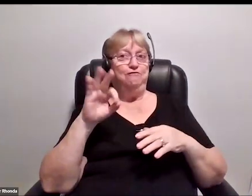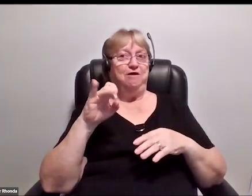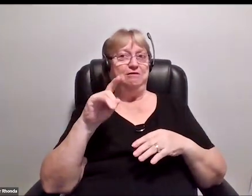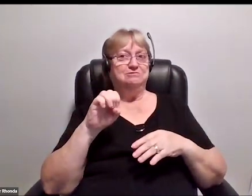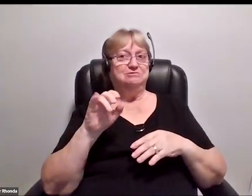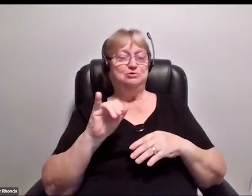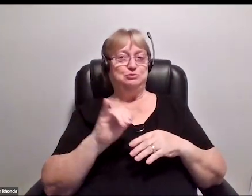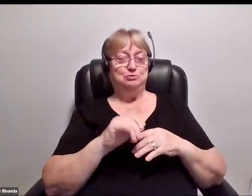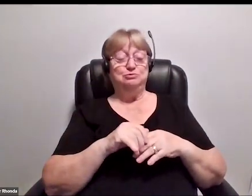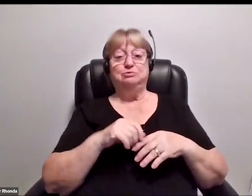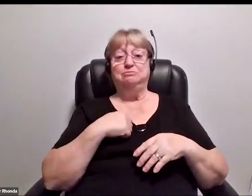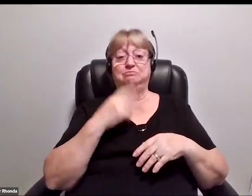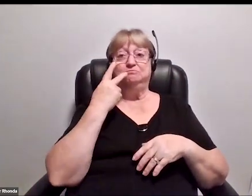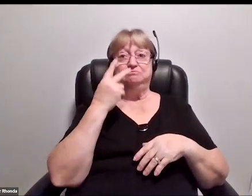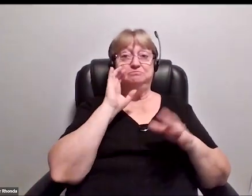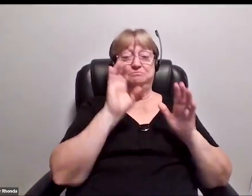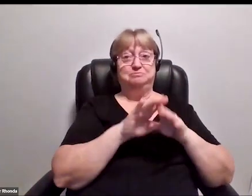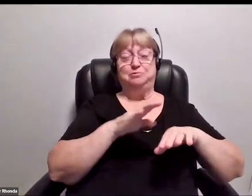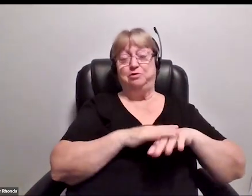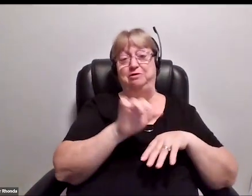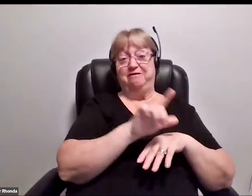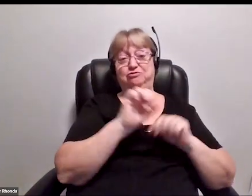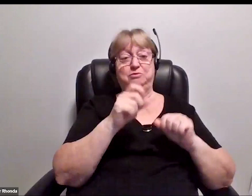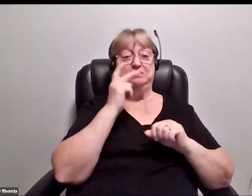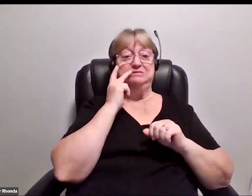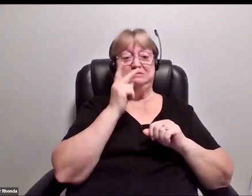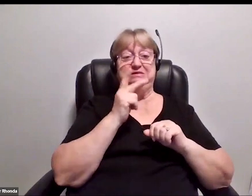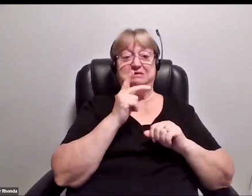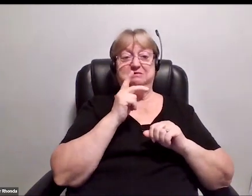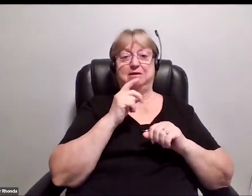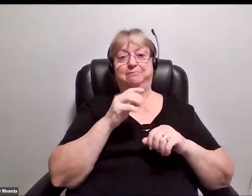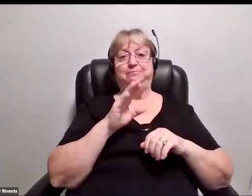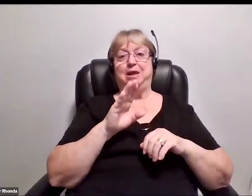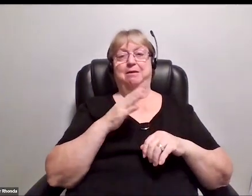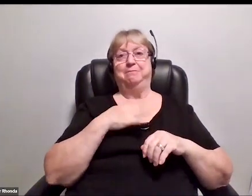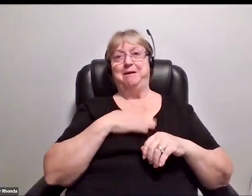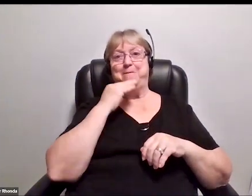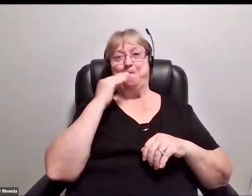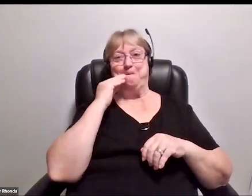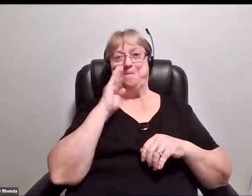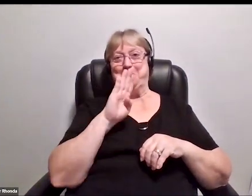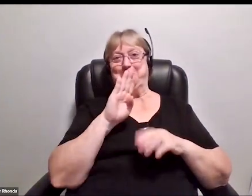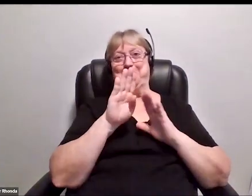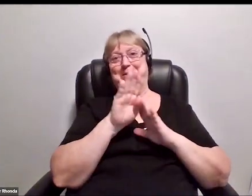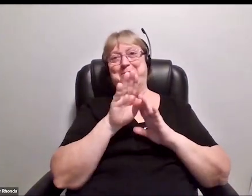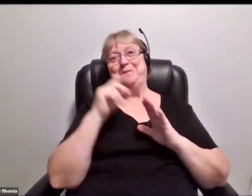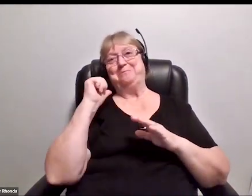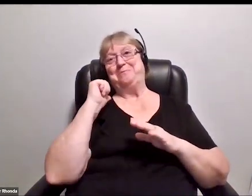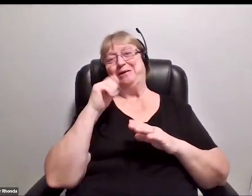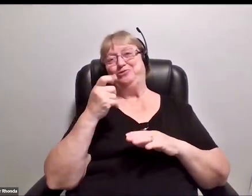Here, there are two images. On the left side, you can see actually a backyard of my home, which is not very tidy,